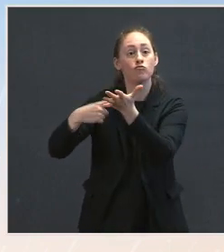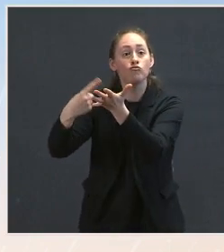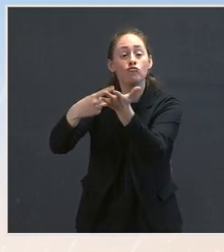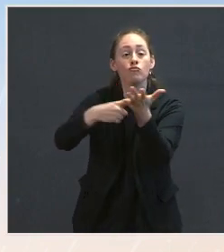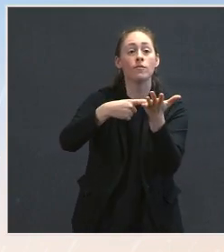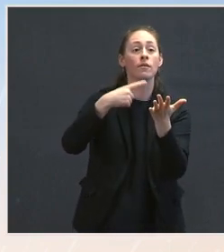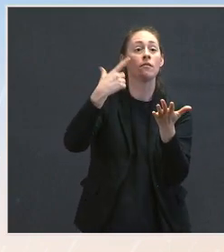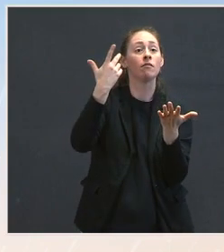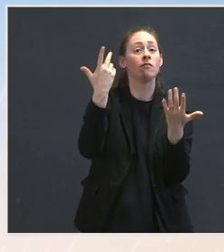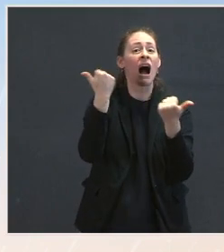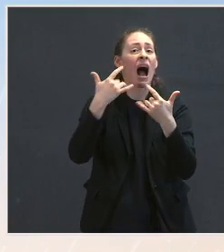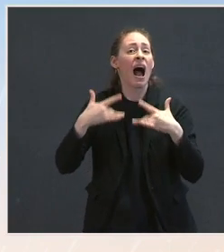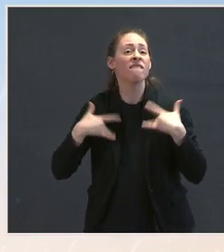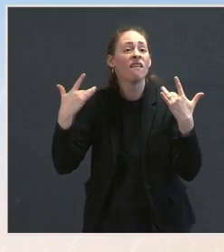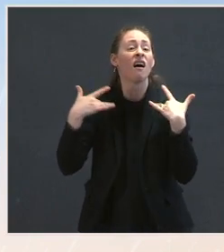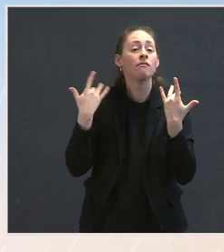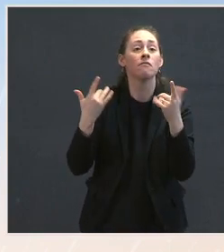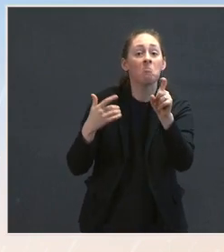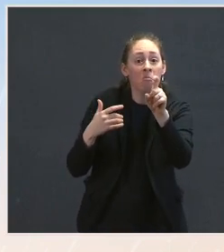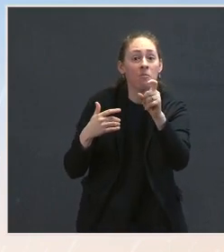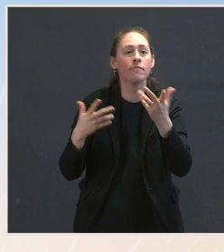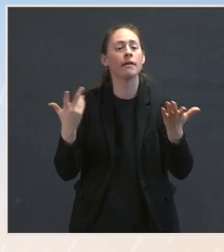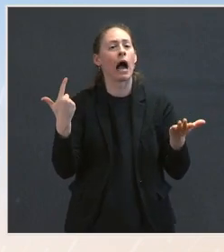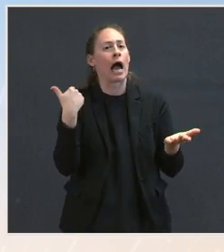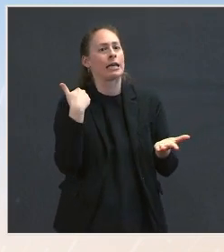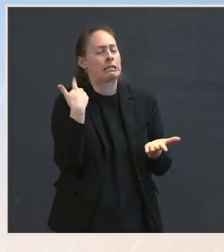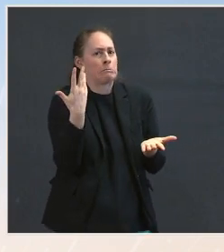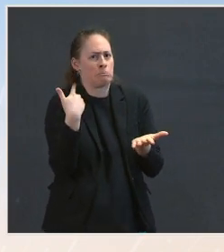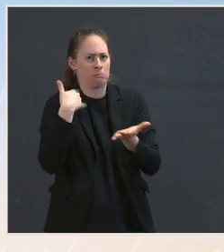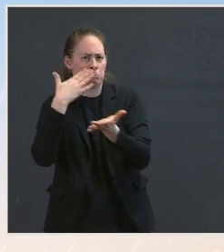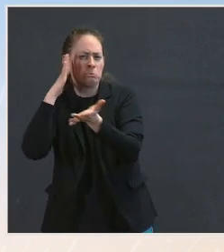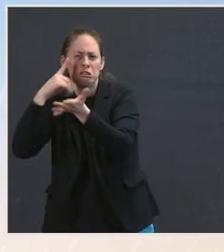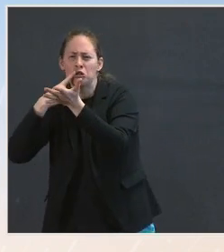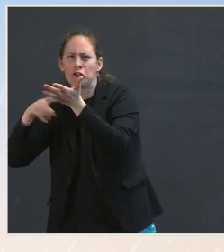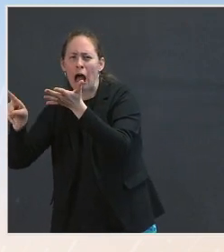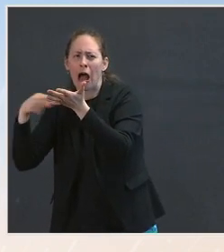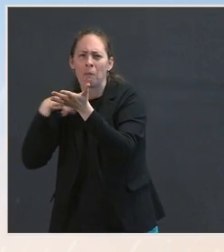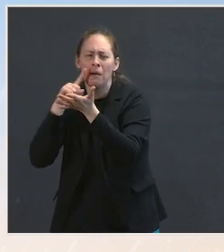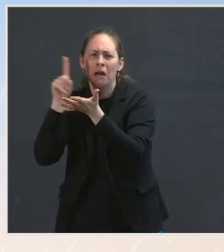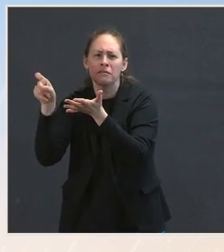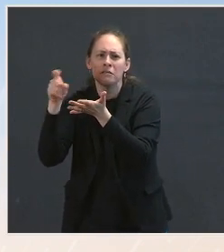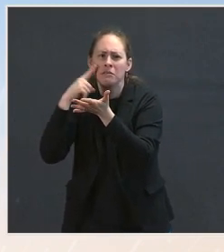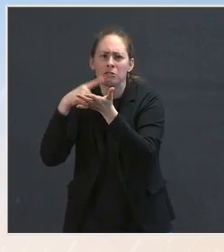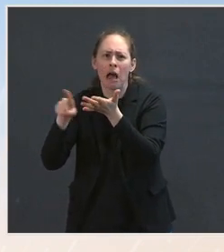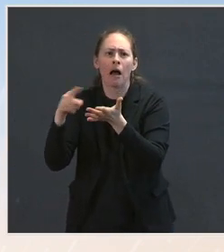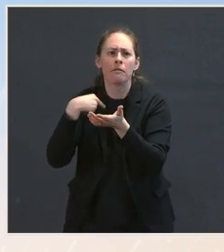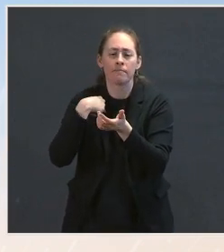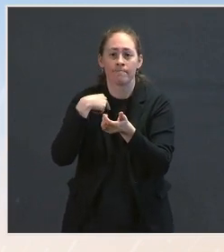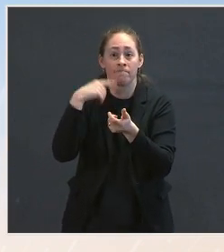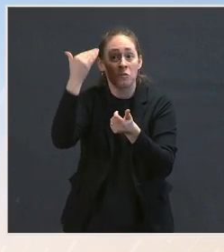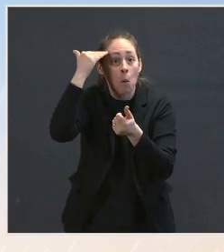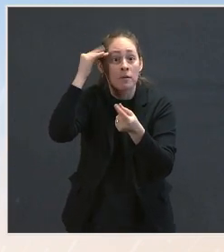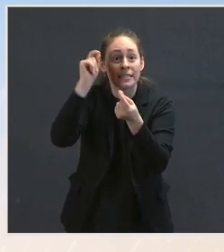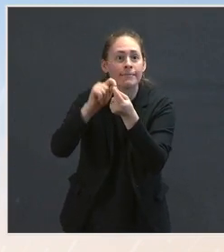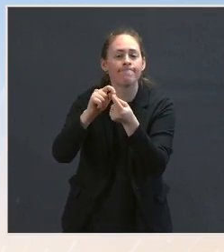Ms. Psaki: I'm happy to follow up on it for you, Kristen, but I'm not aware of their plans to participate in the events tomorrow. But I can check.